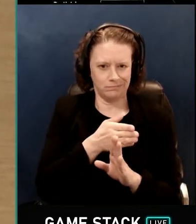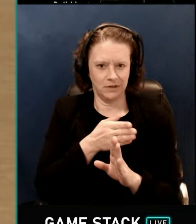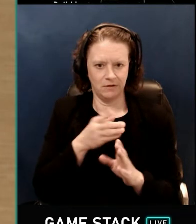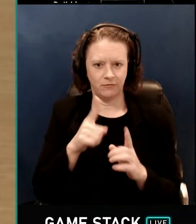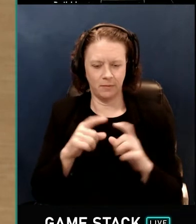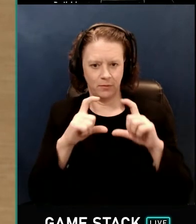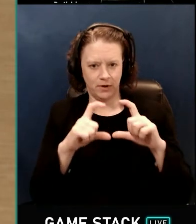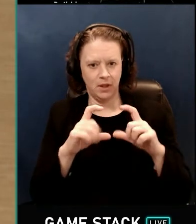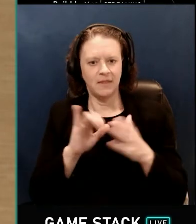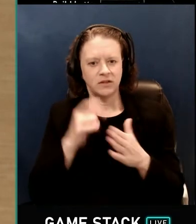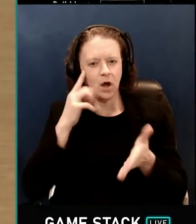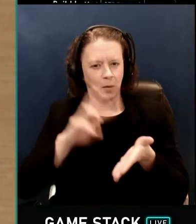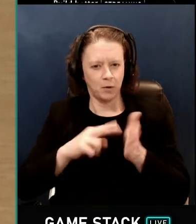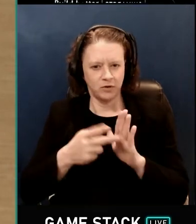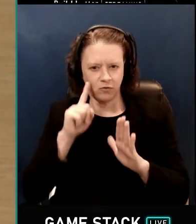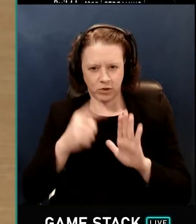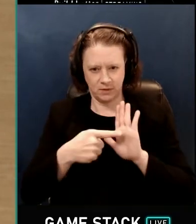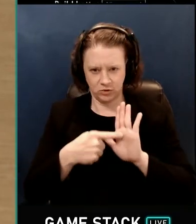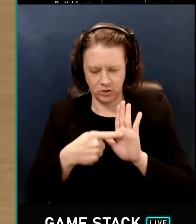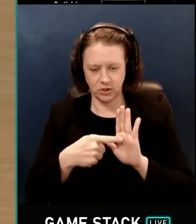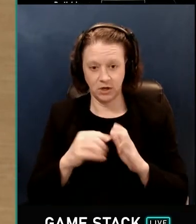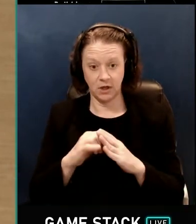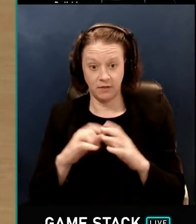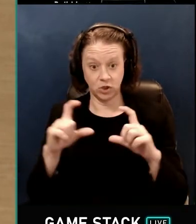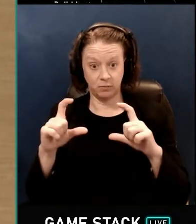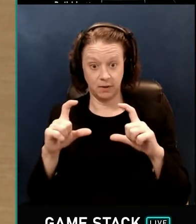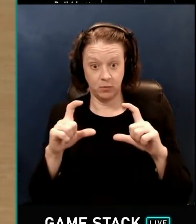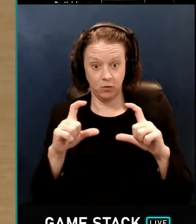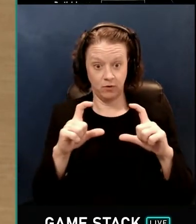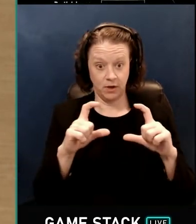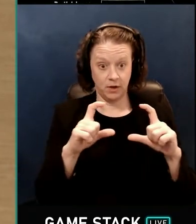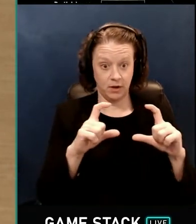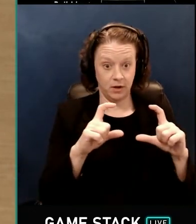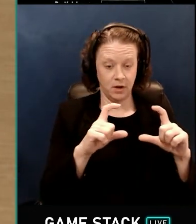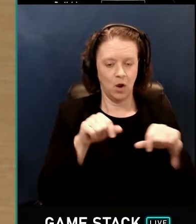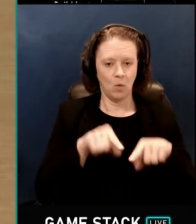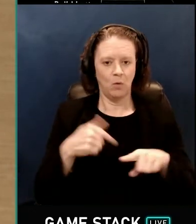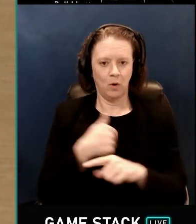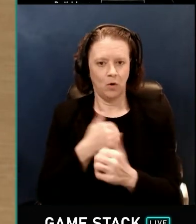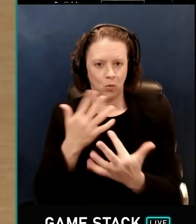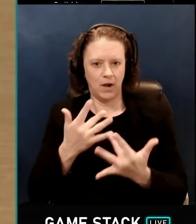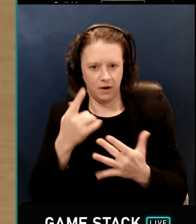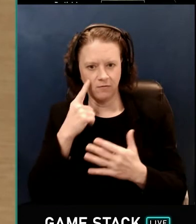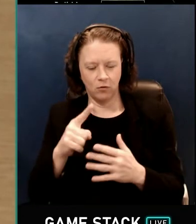The ship kept moving while we were waiting for inputs, and we put the explosion in the last place that we saw it.